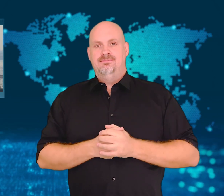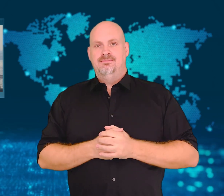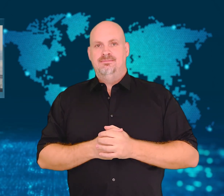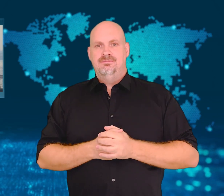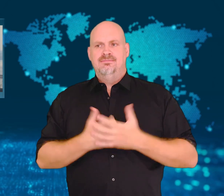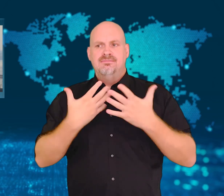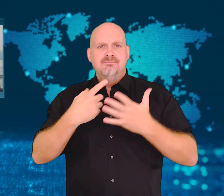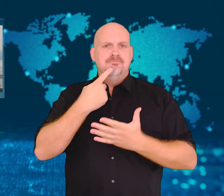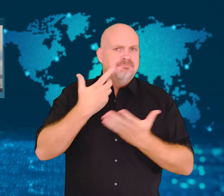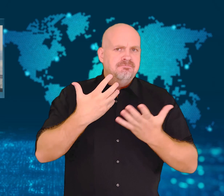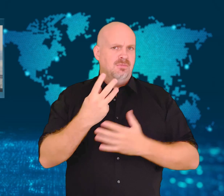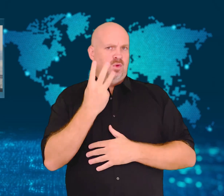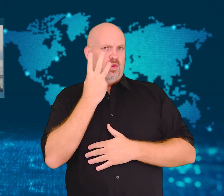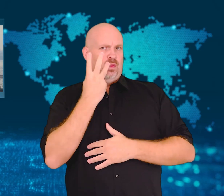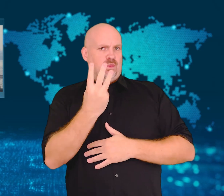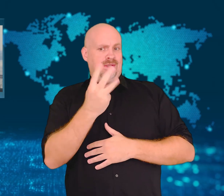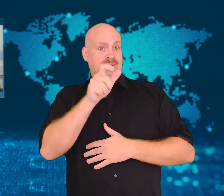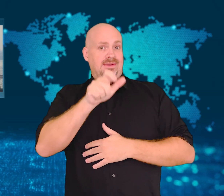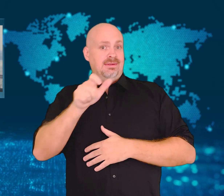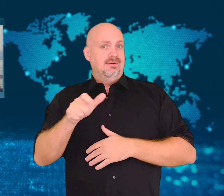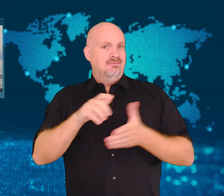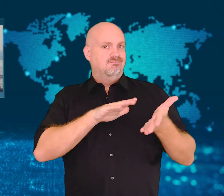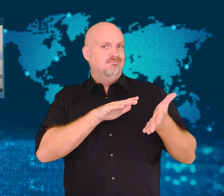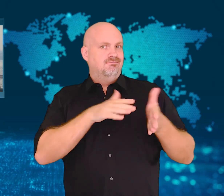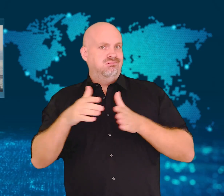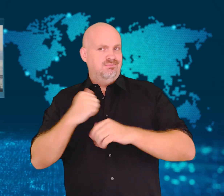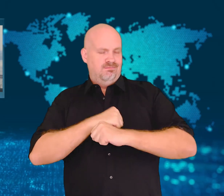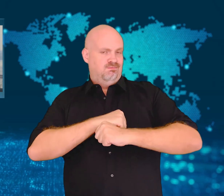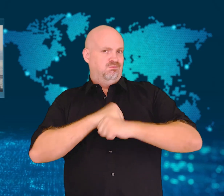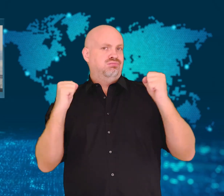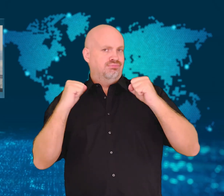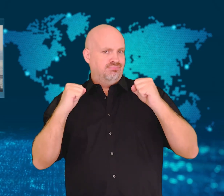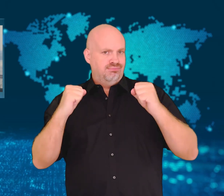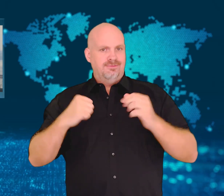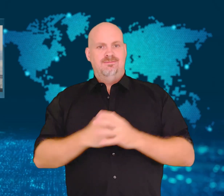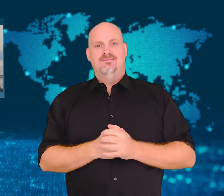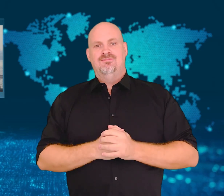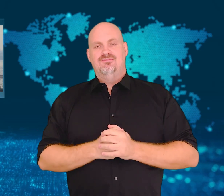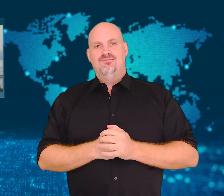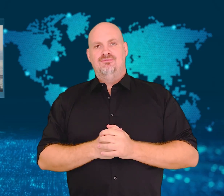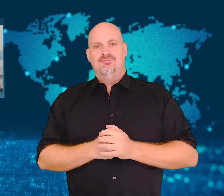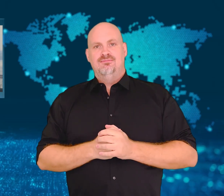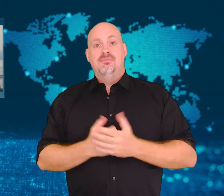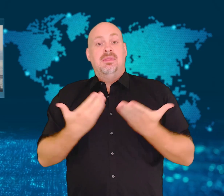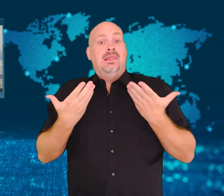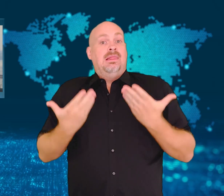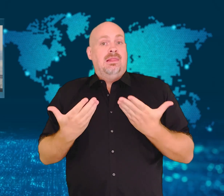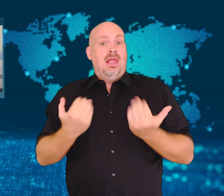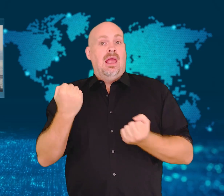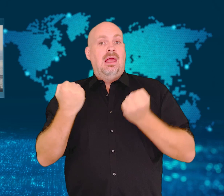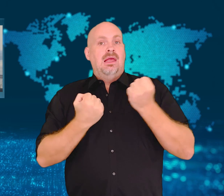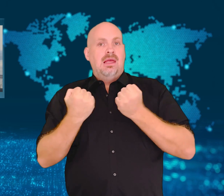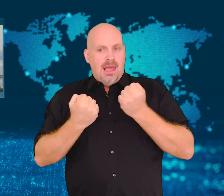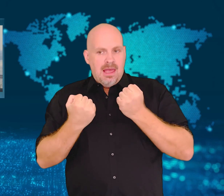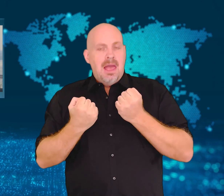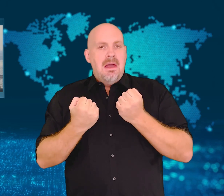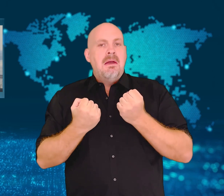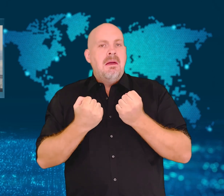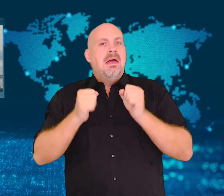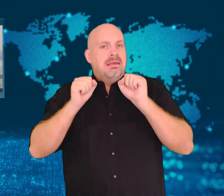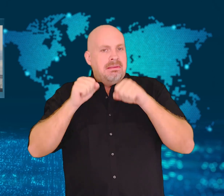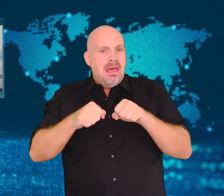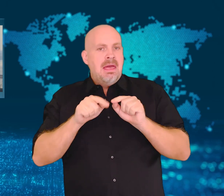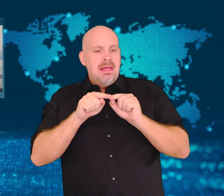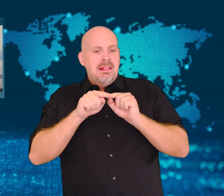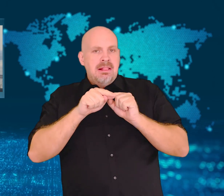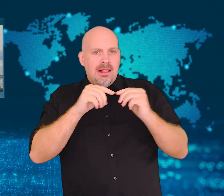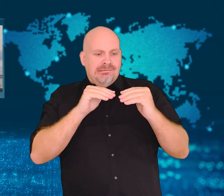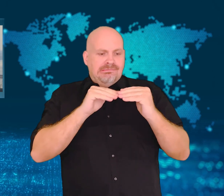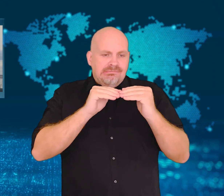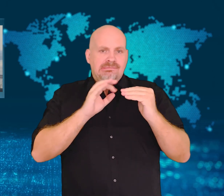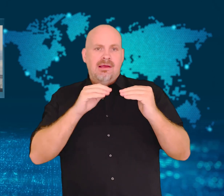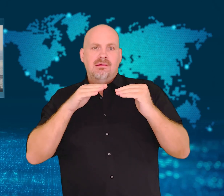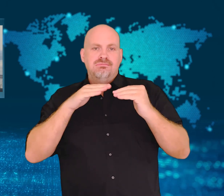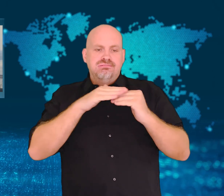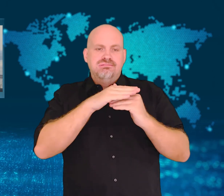Reportedly, three people were killed in the explosion.